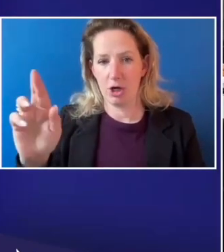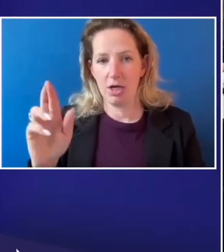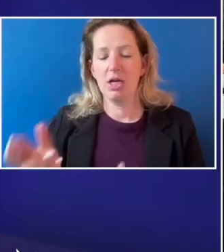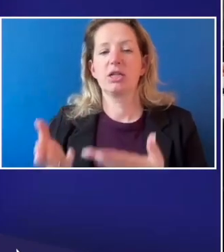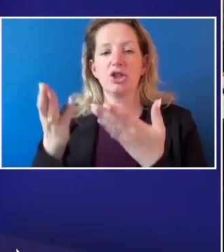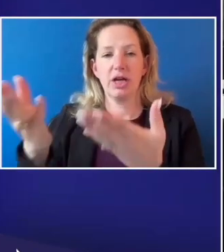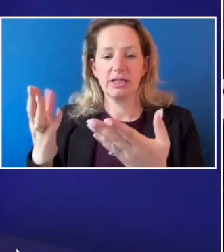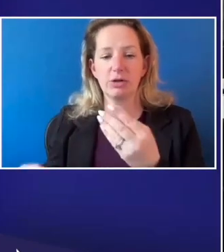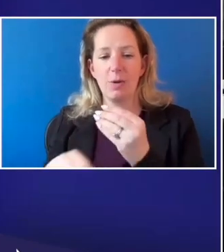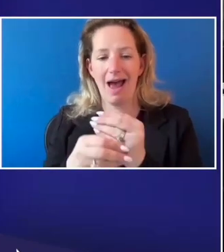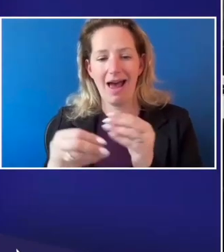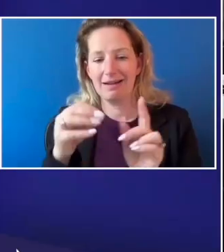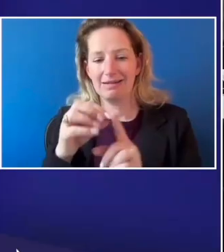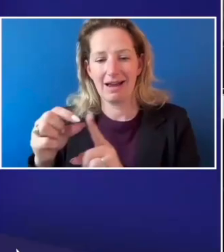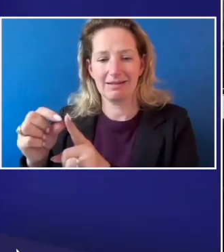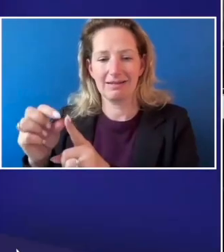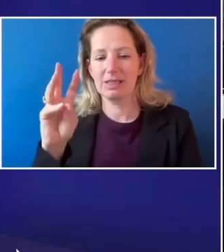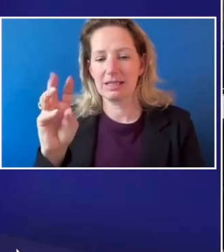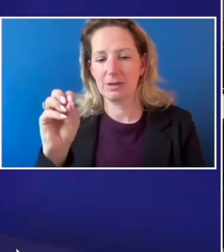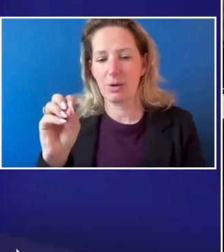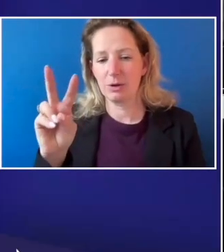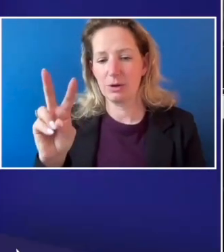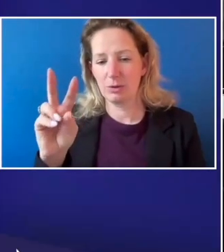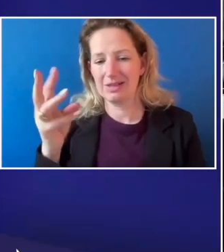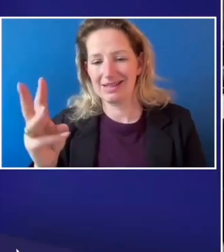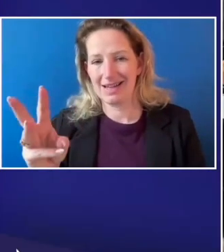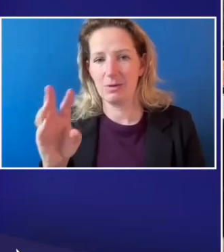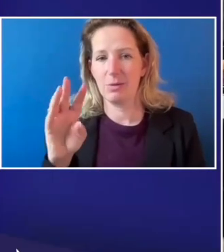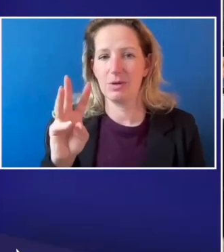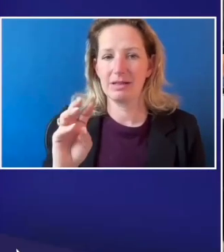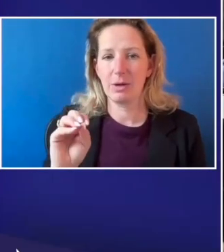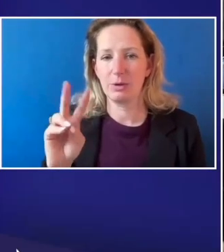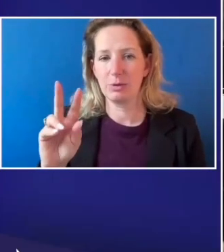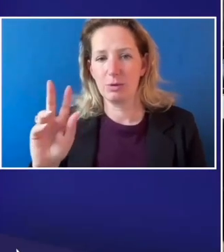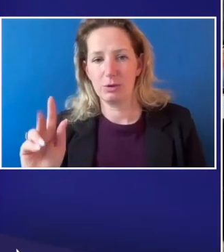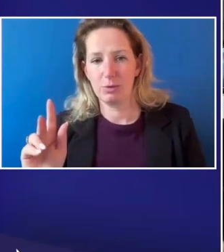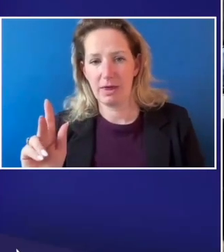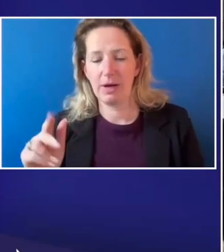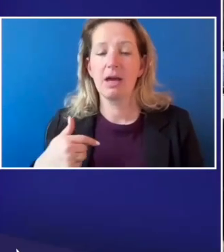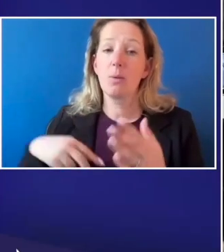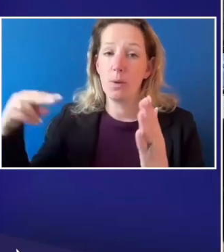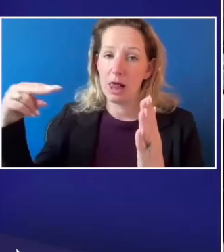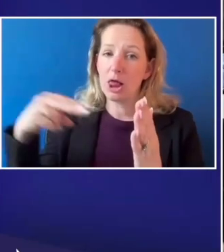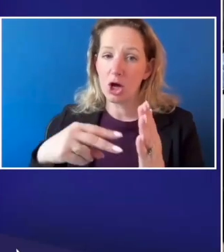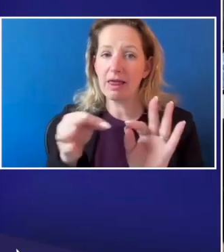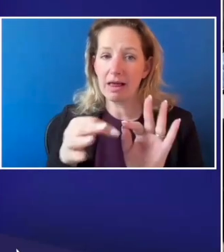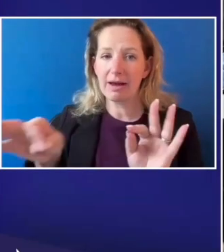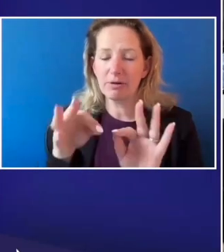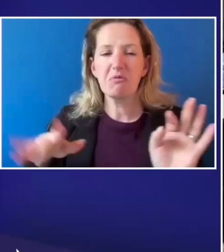Um, Actually, when we looked at the language, um, we believe that it's it's probably better in 60224.